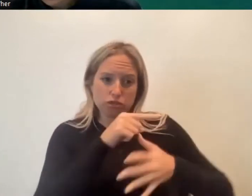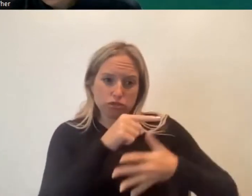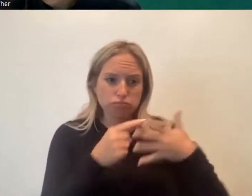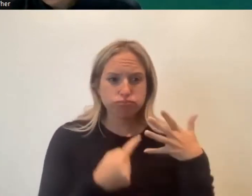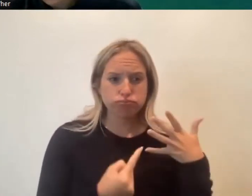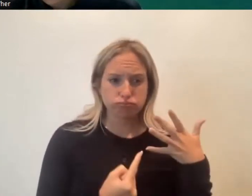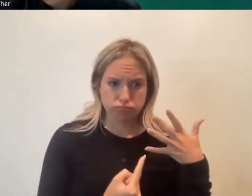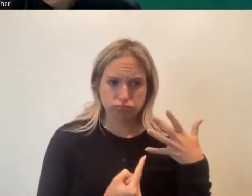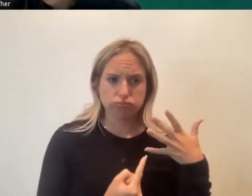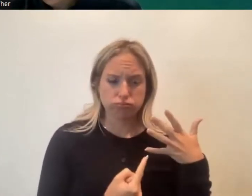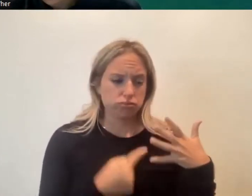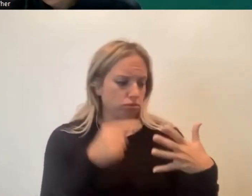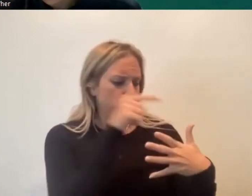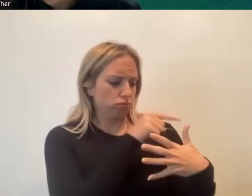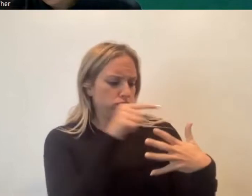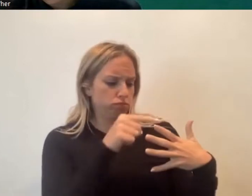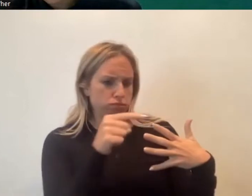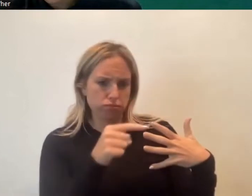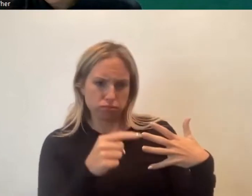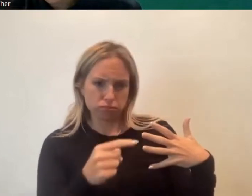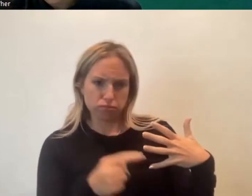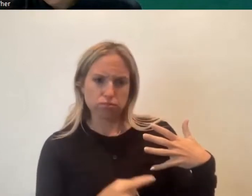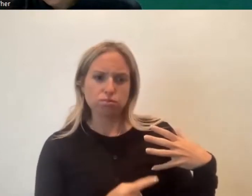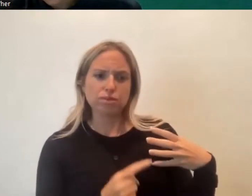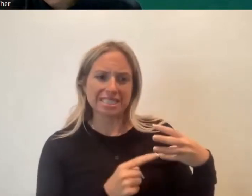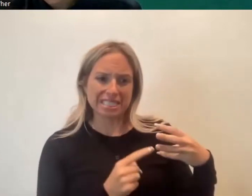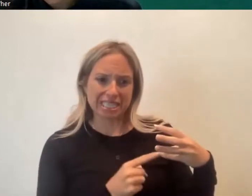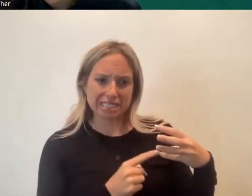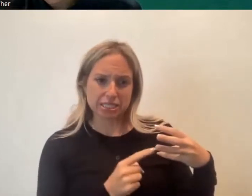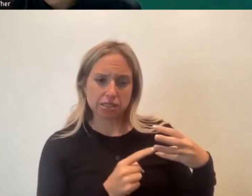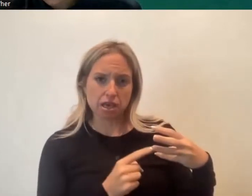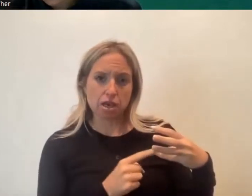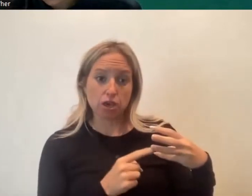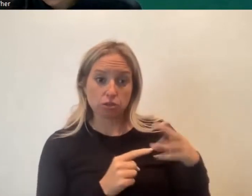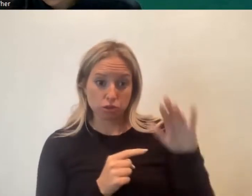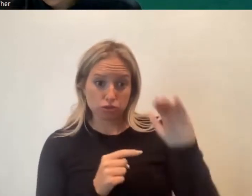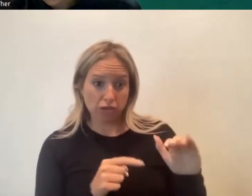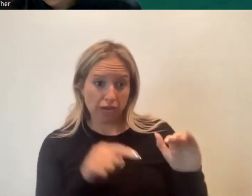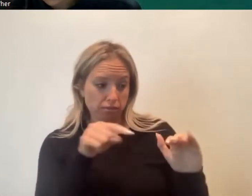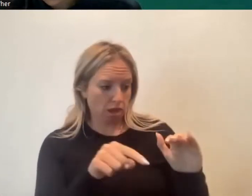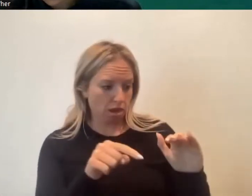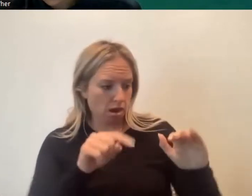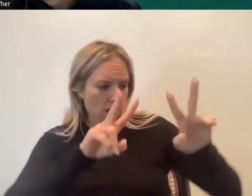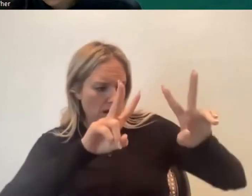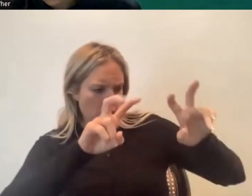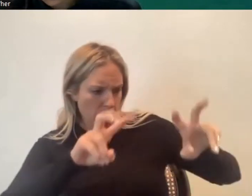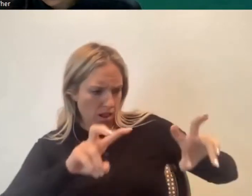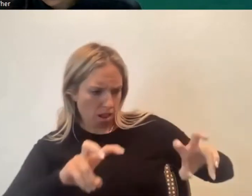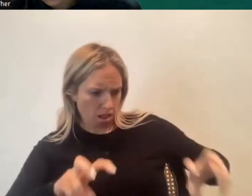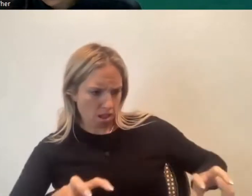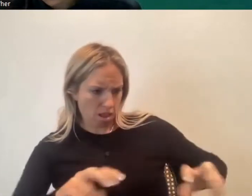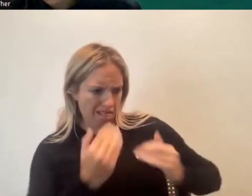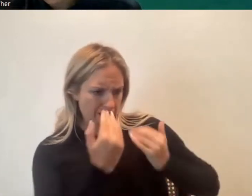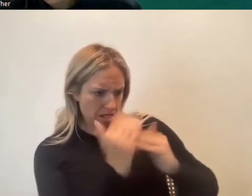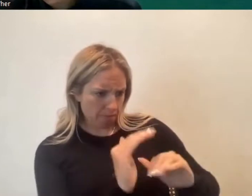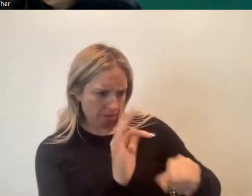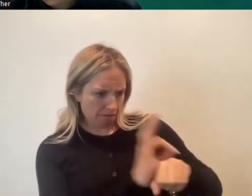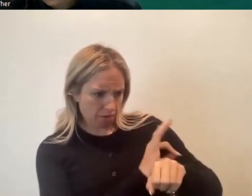looking at the child and assessing his or her limitations or functional limitations